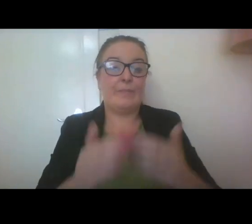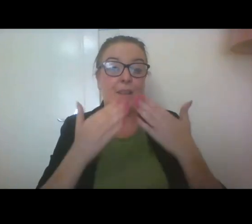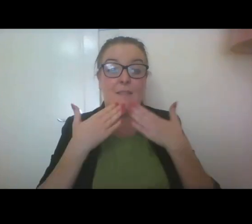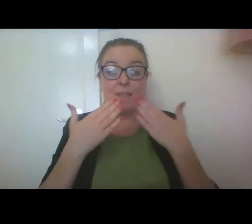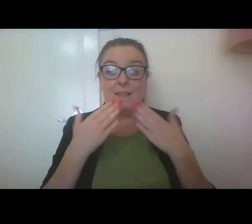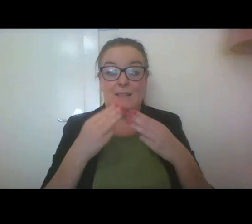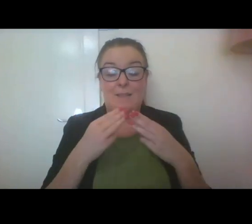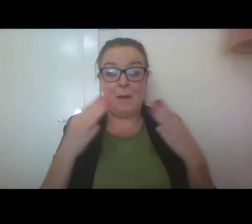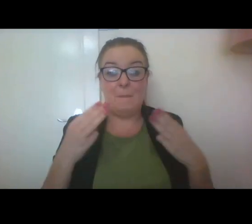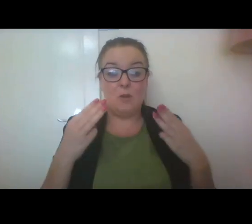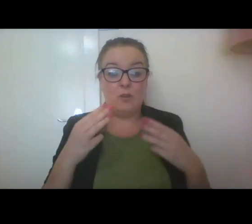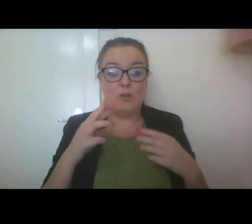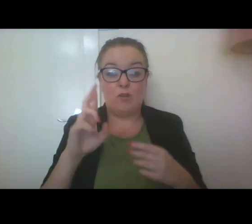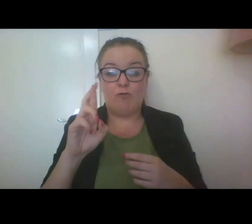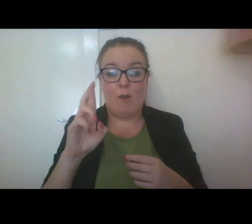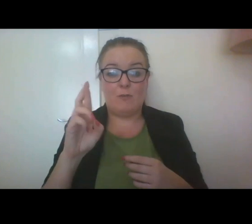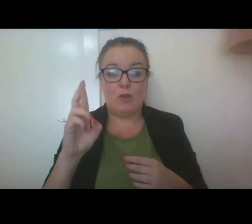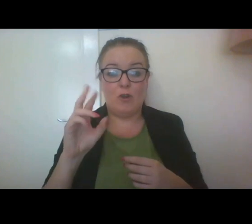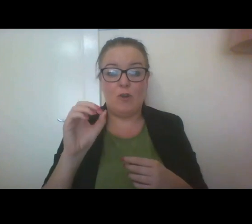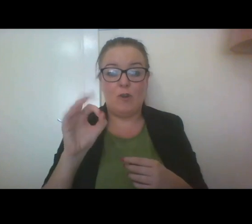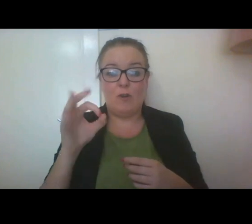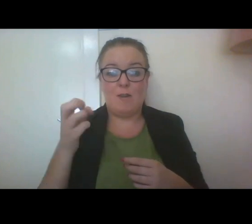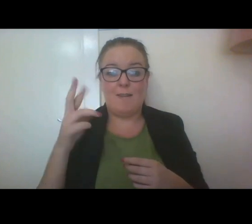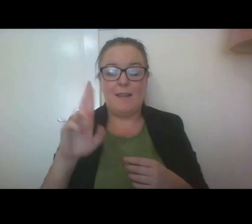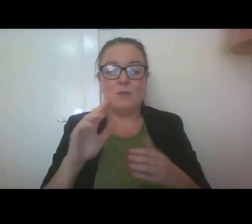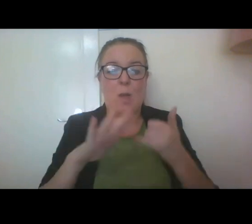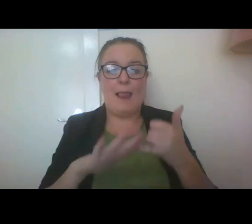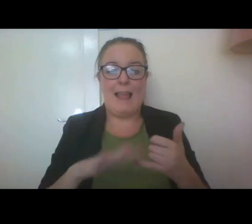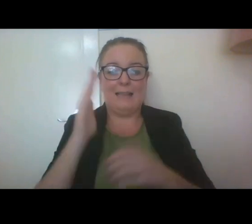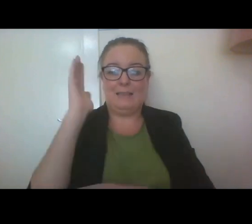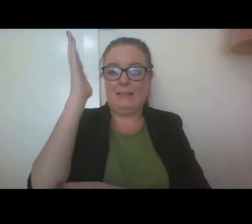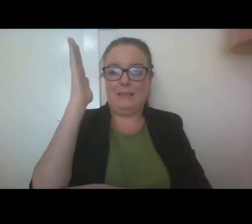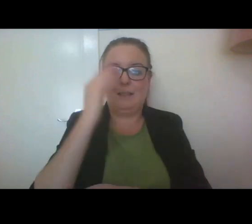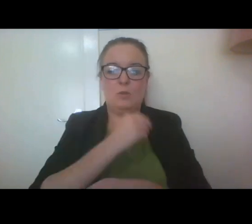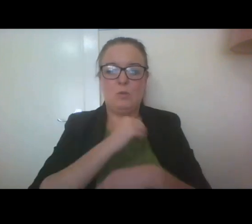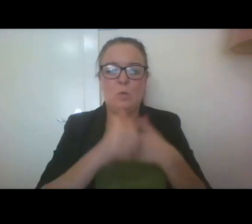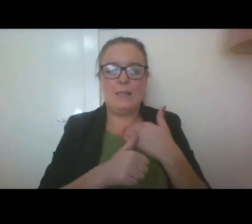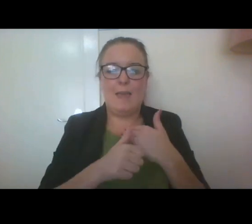OK, so, our final speaker for today will be Oran McAllister from NaviLens.